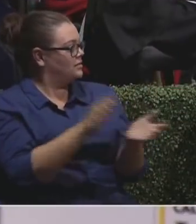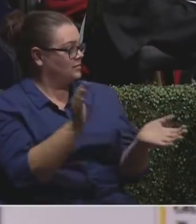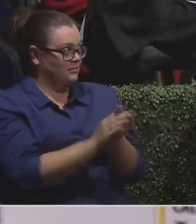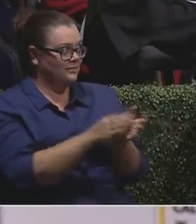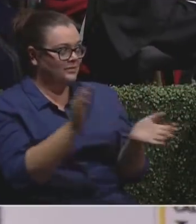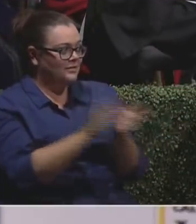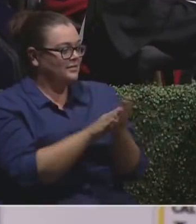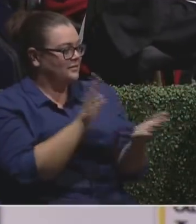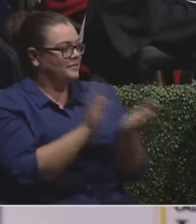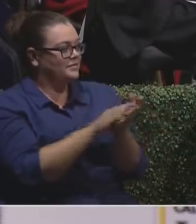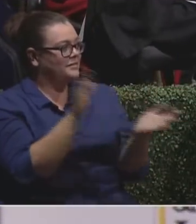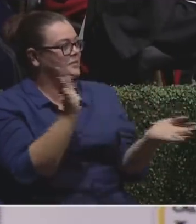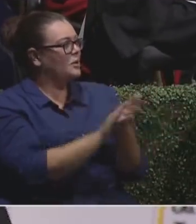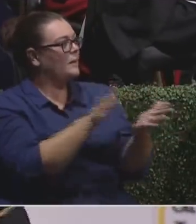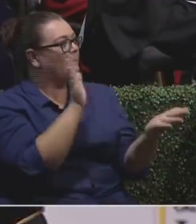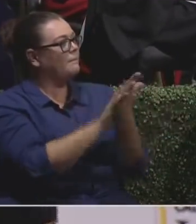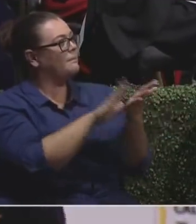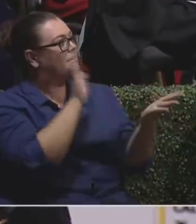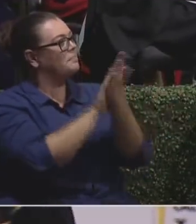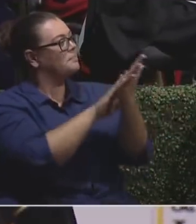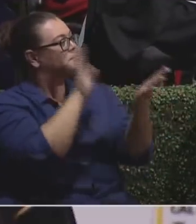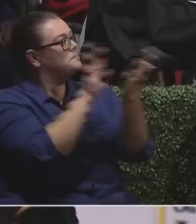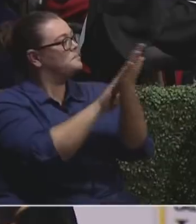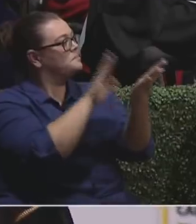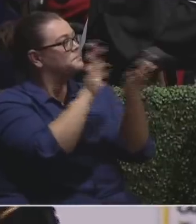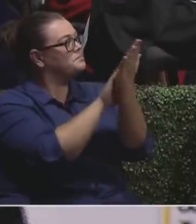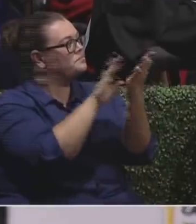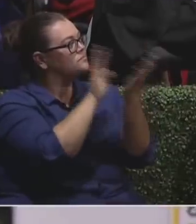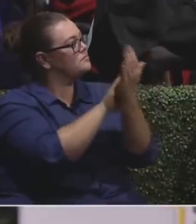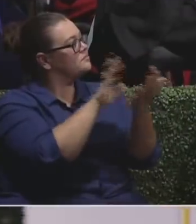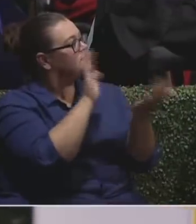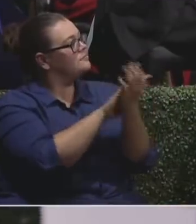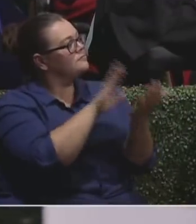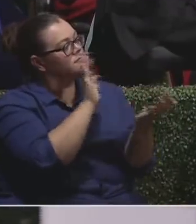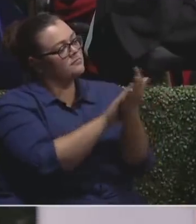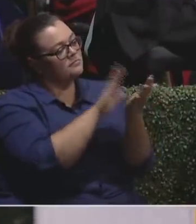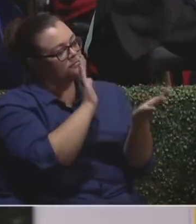WILL THE CANDIDATES FOR MASTER'S DEGREES PLEASE RISE FOR THE CONFERRAL OF DEGREES?